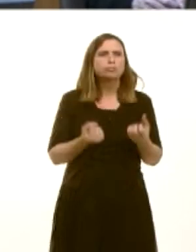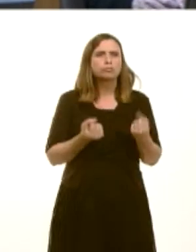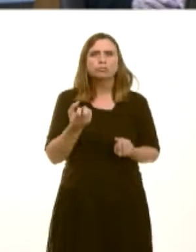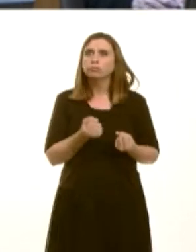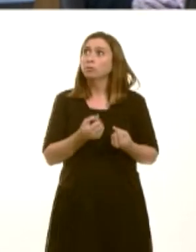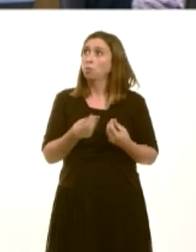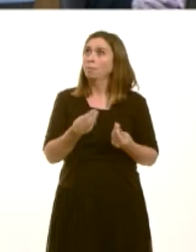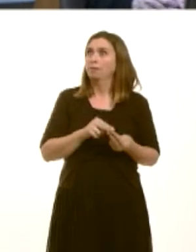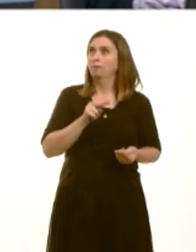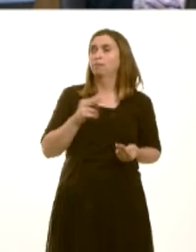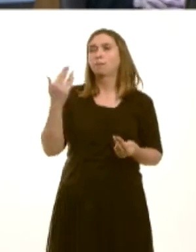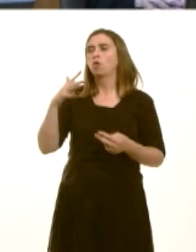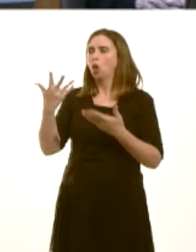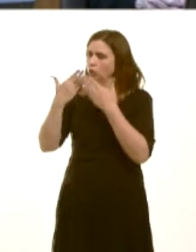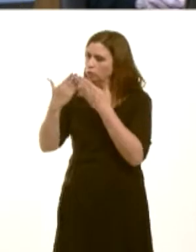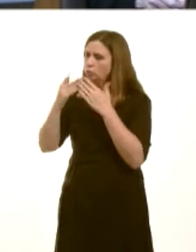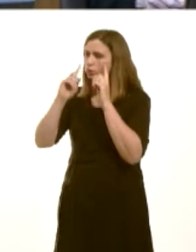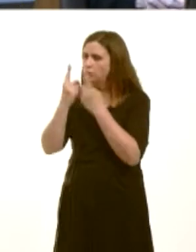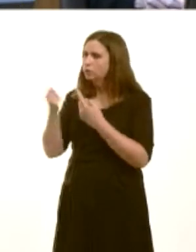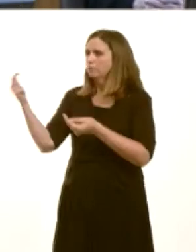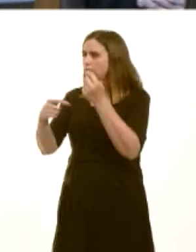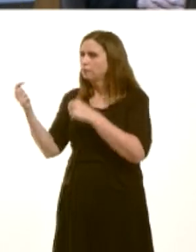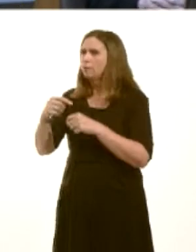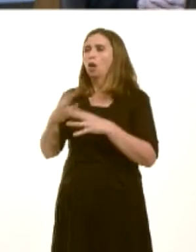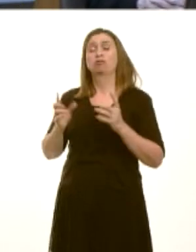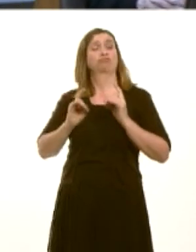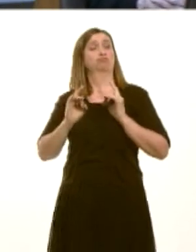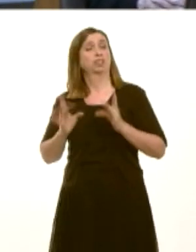lot of students and a lot of people who are not workingówhether they are retiredóand